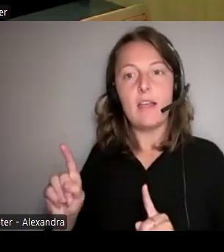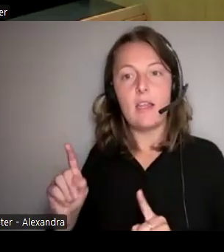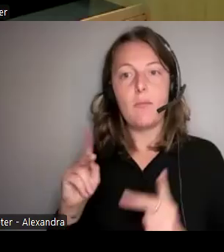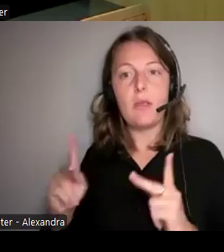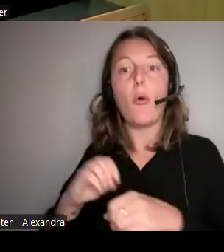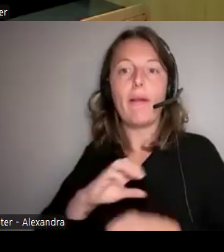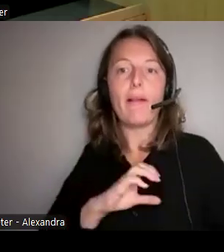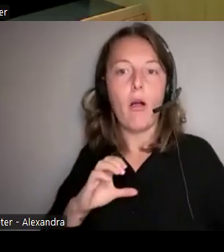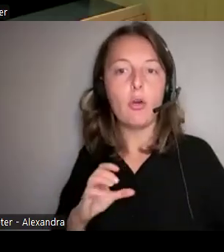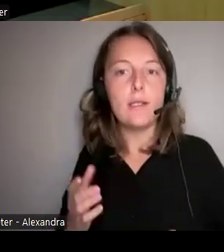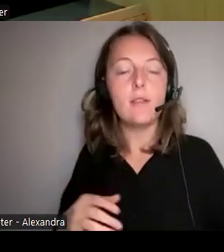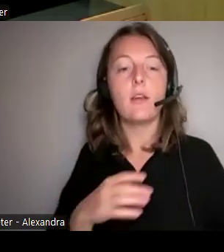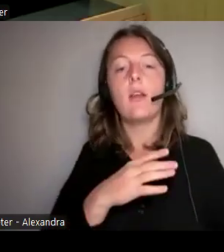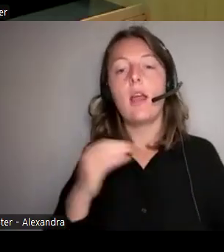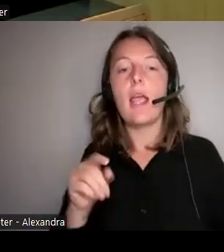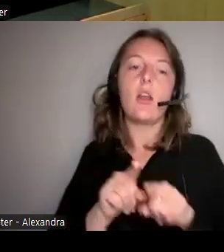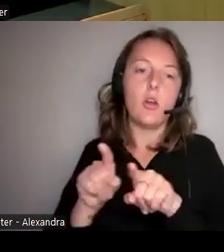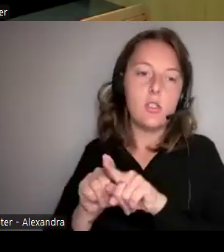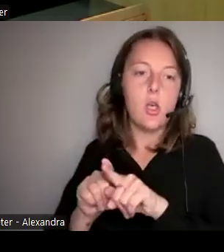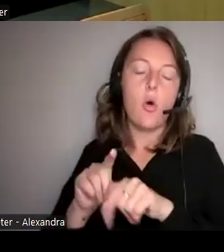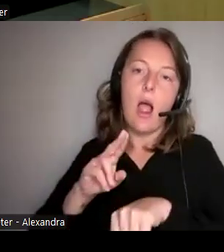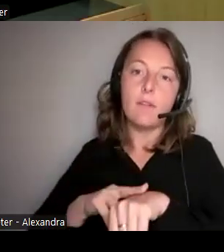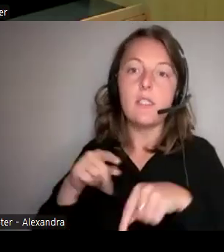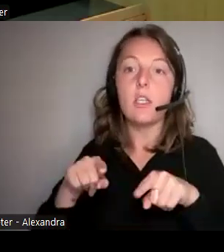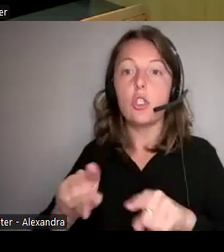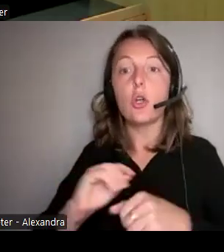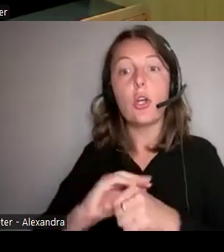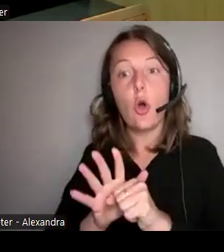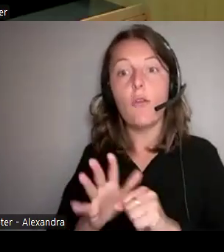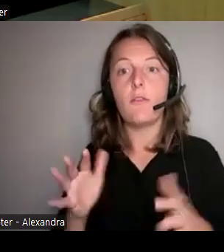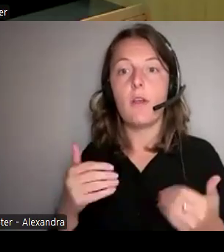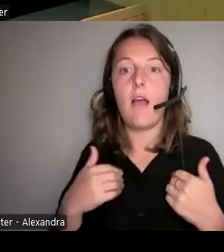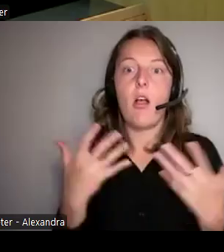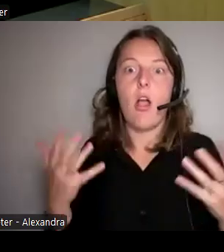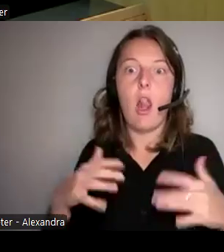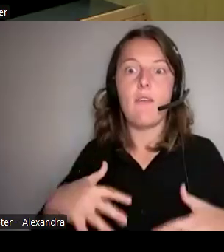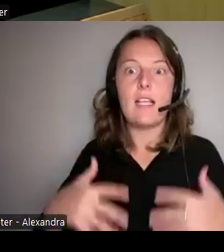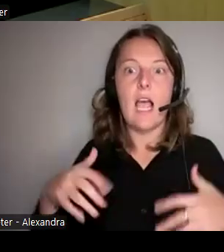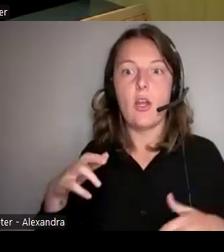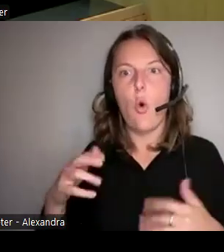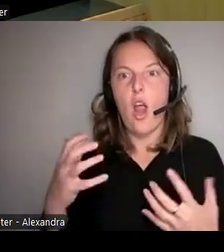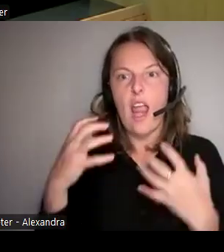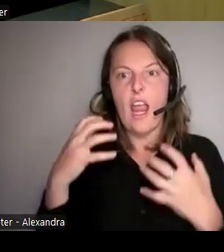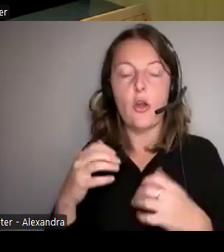of Congress. Um and al obviously during COVID when there was a lot of anxiety or anger at an Anthony